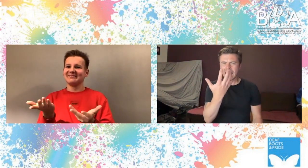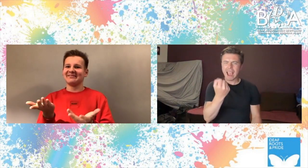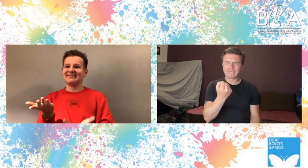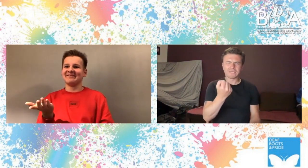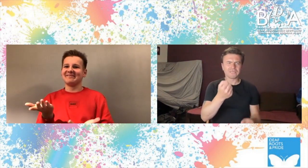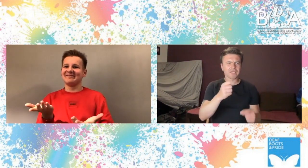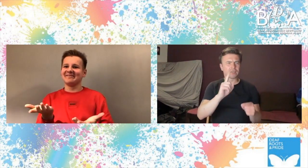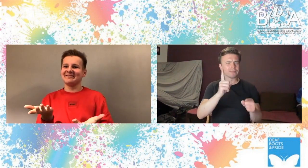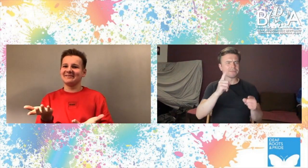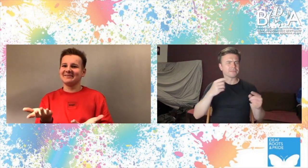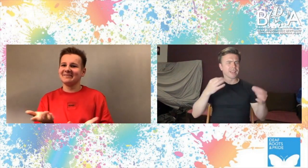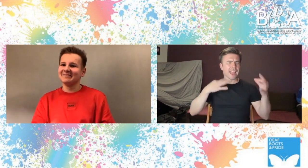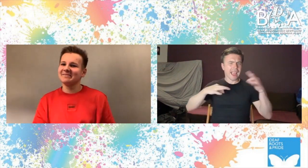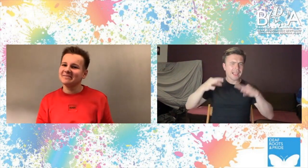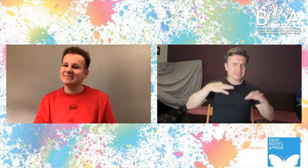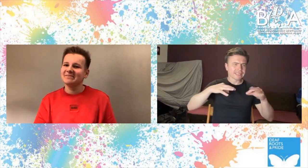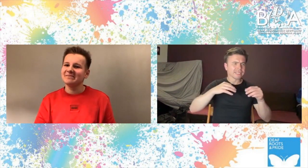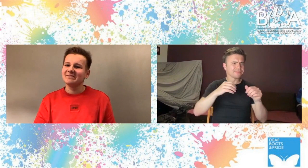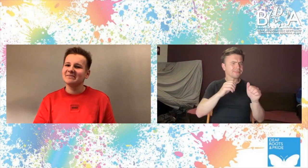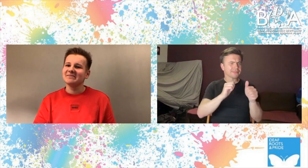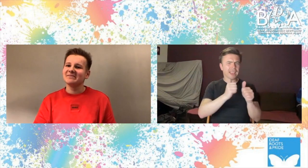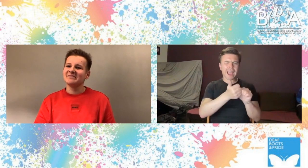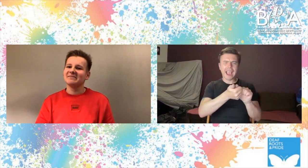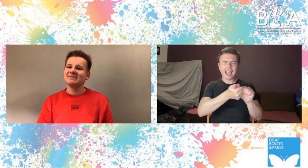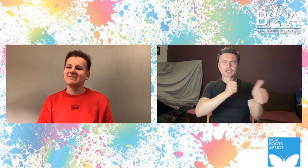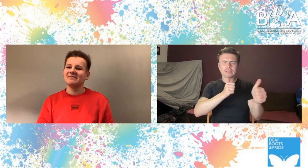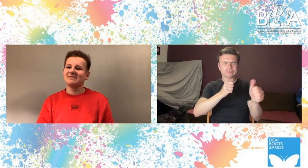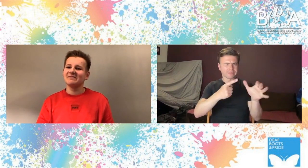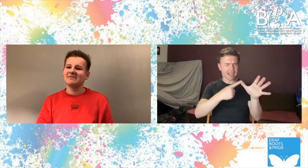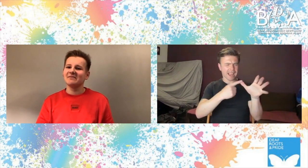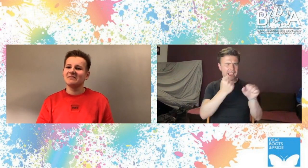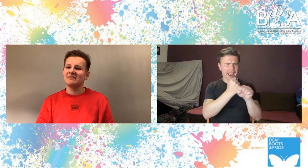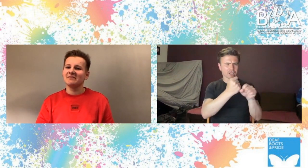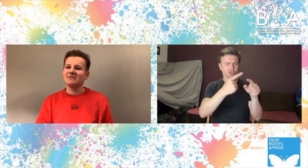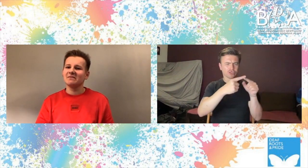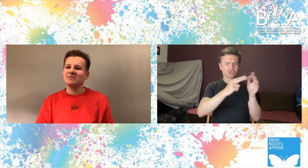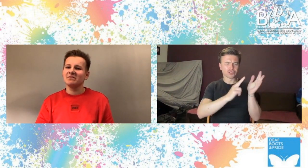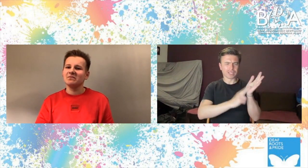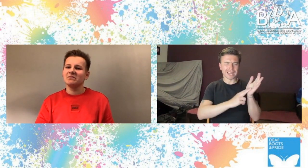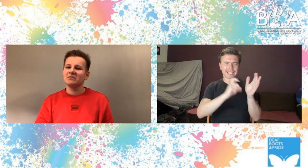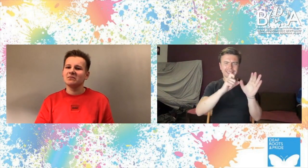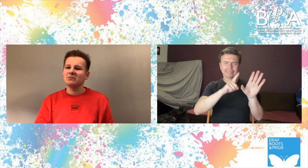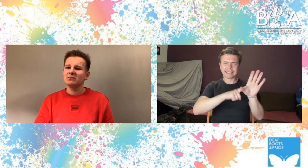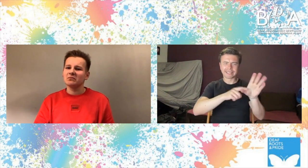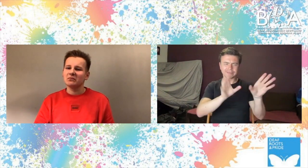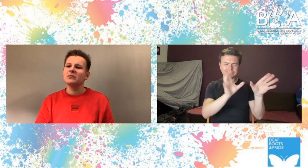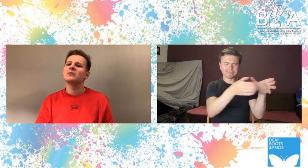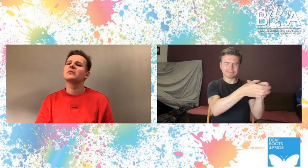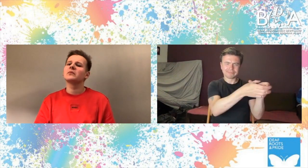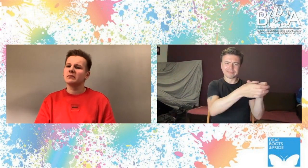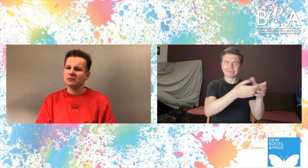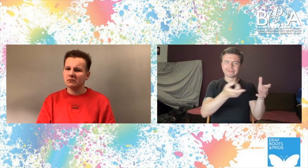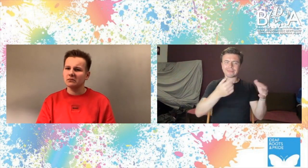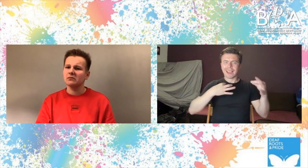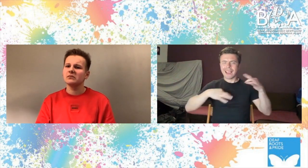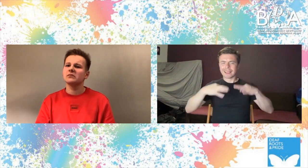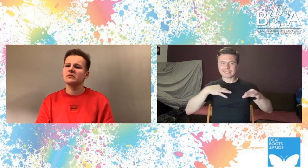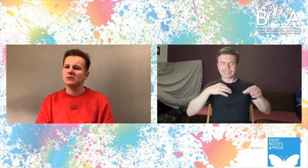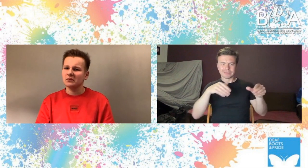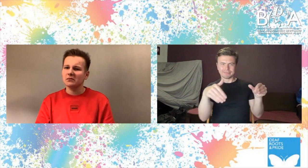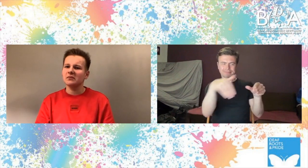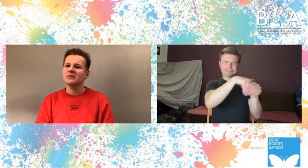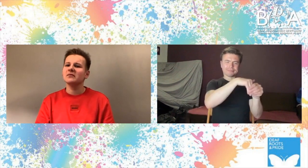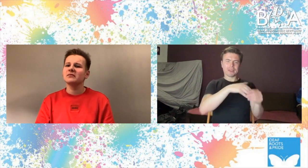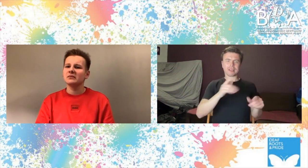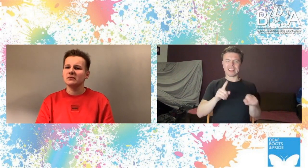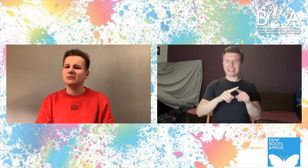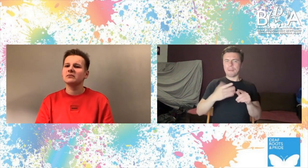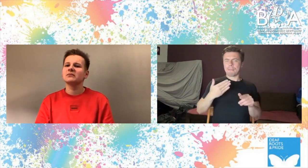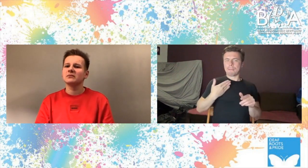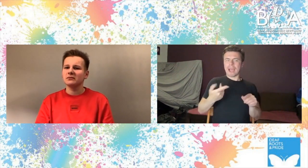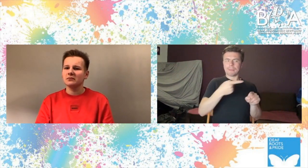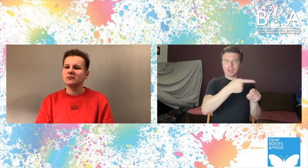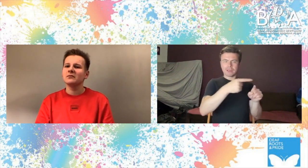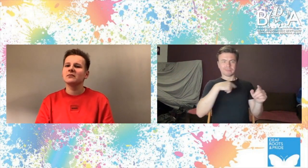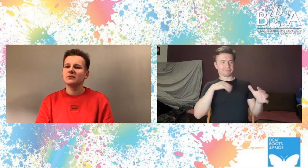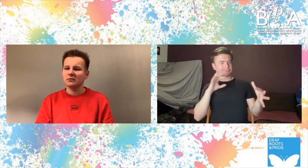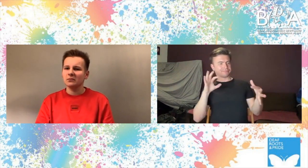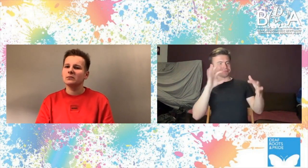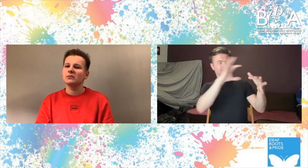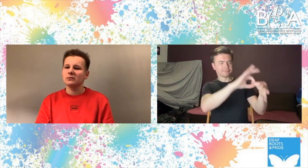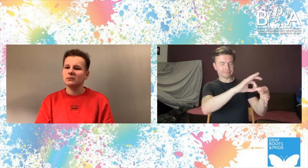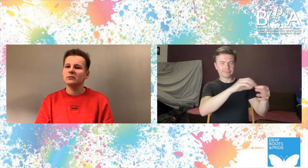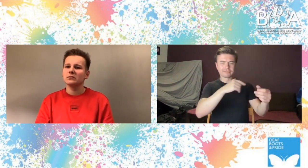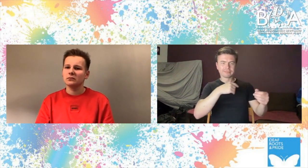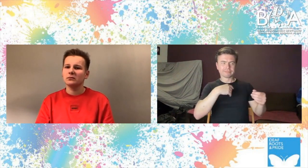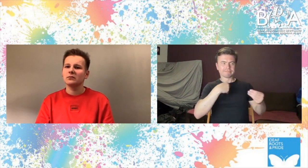Actors are usually members of agencies, so I will go along to the agency, and